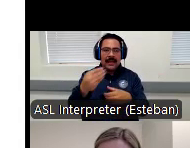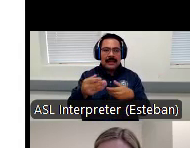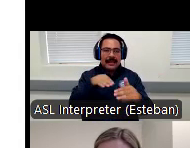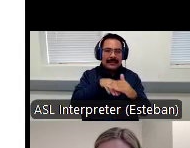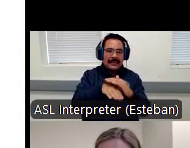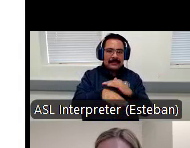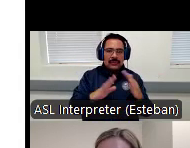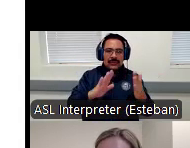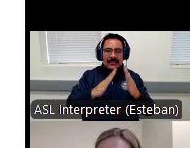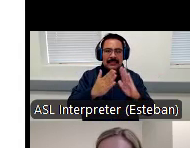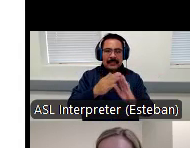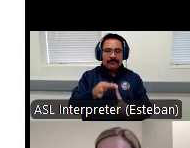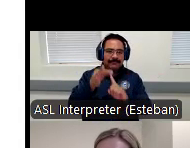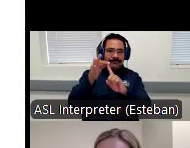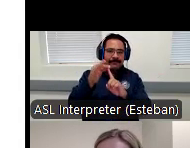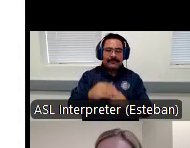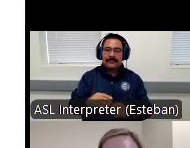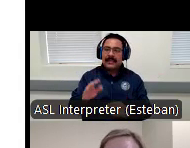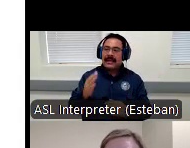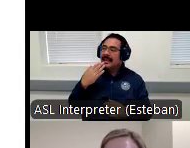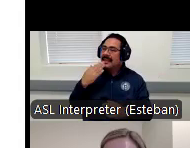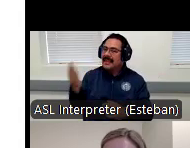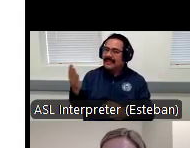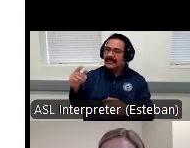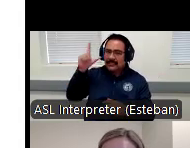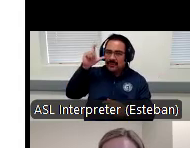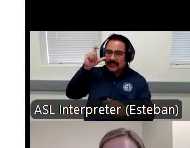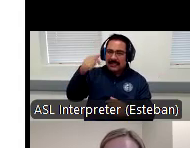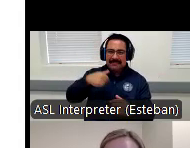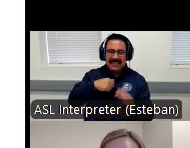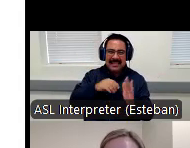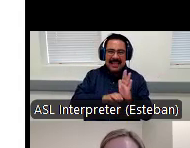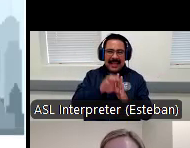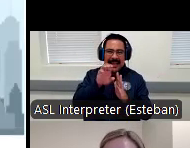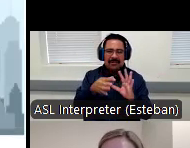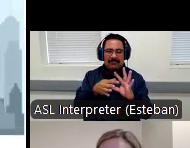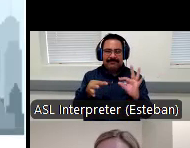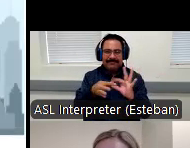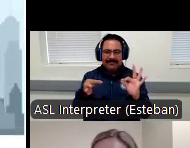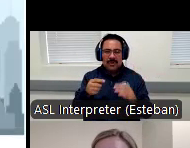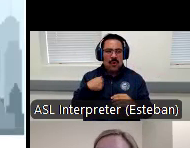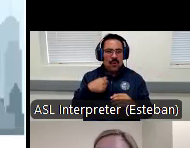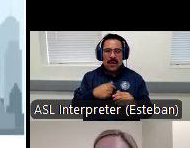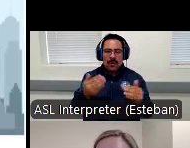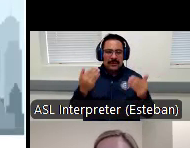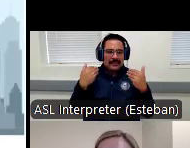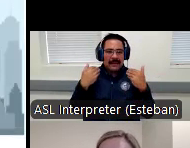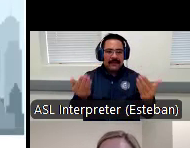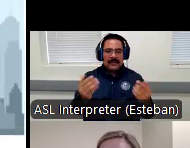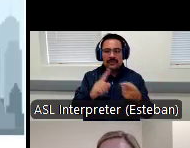Thanks, Christina. This is Clare speaking. So we're going to dive right into talking about